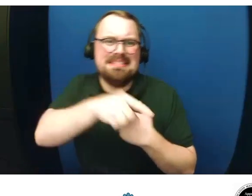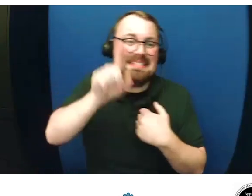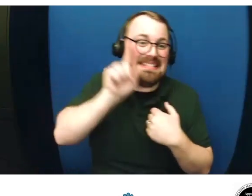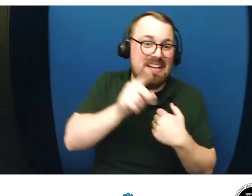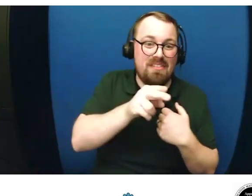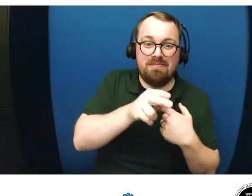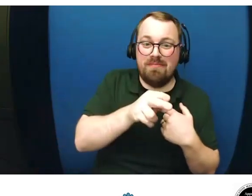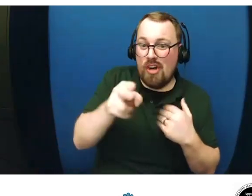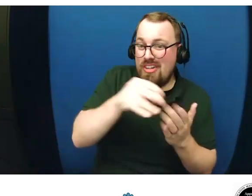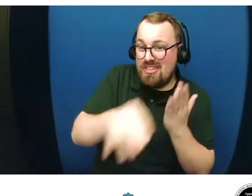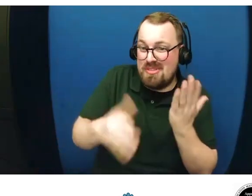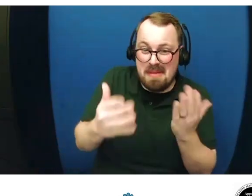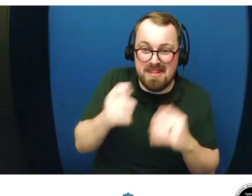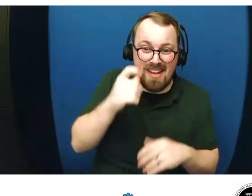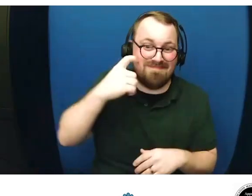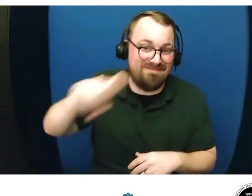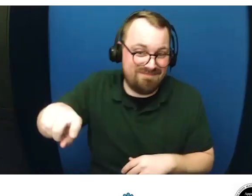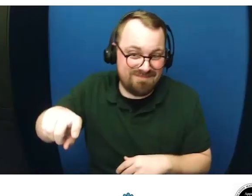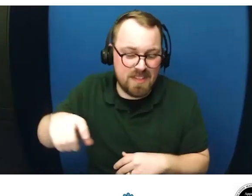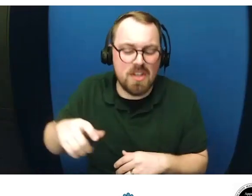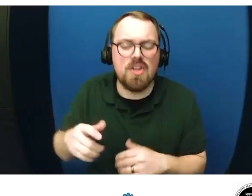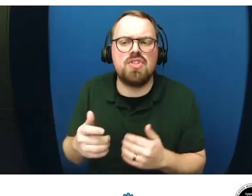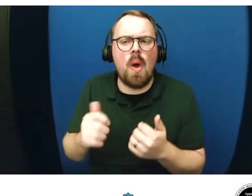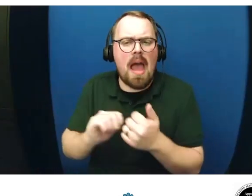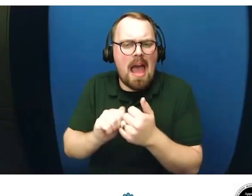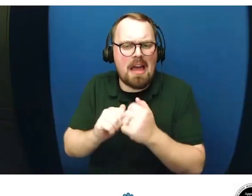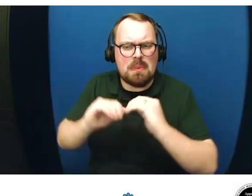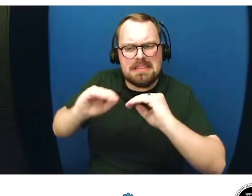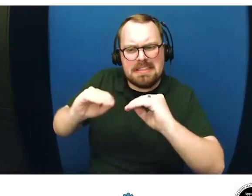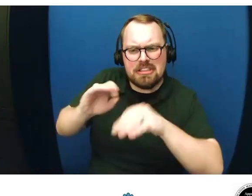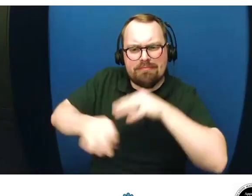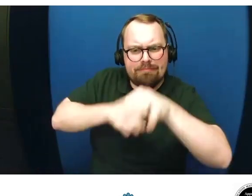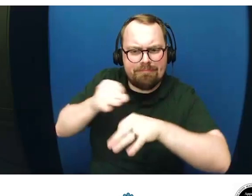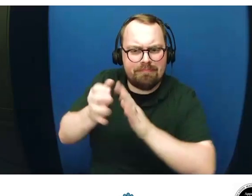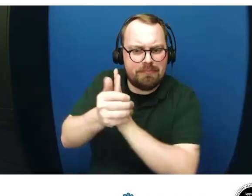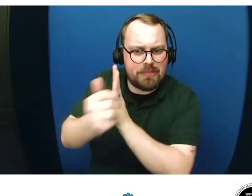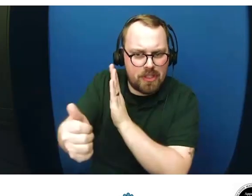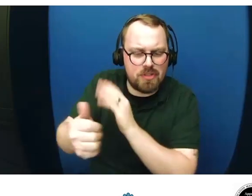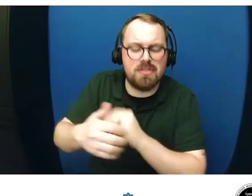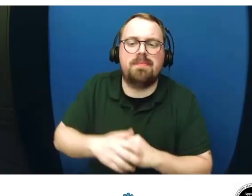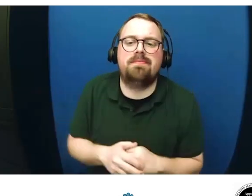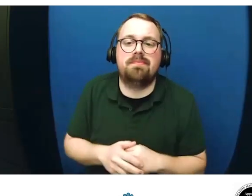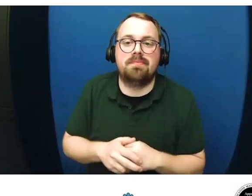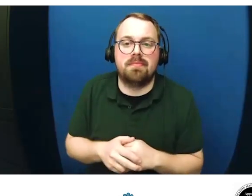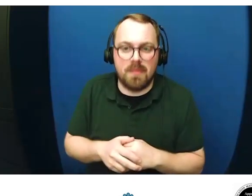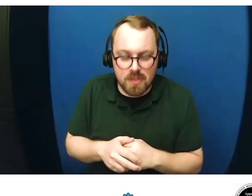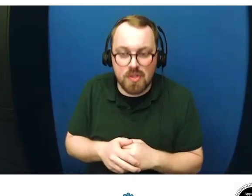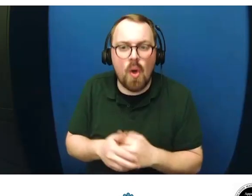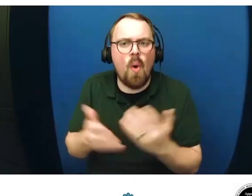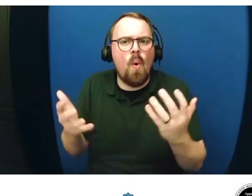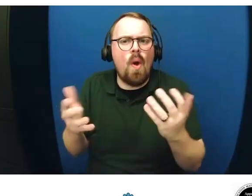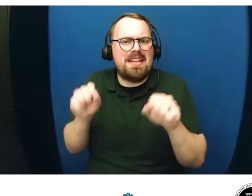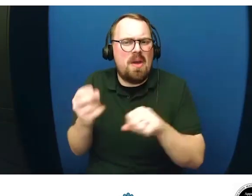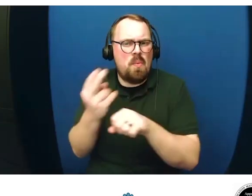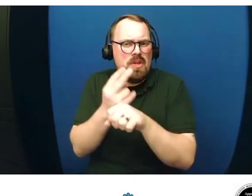How...how, you know, what other compensatory skills can we teach them? What can we use instead?